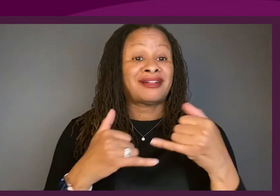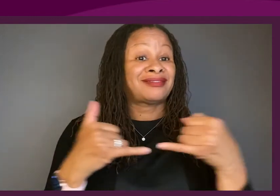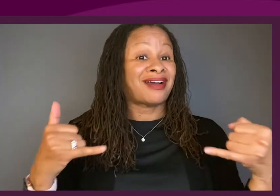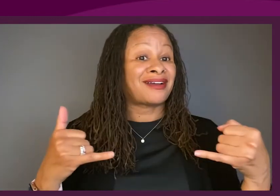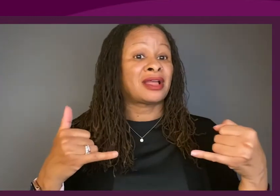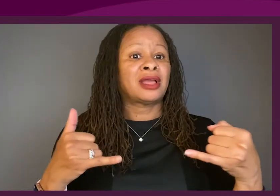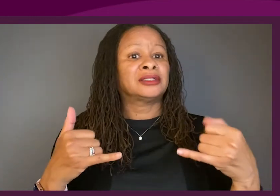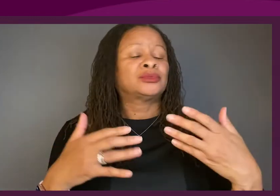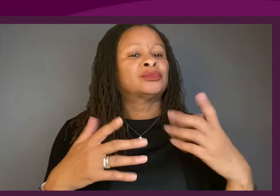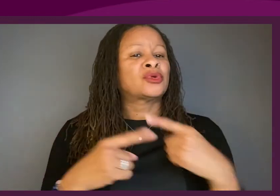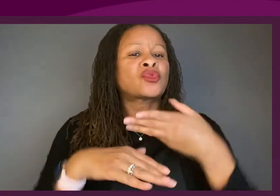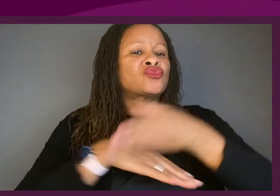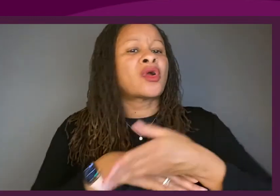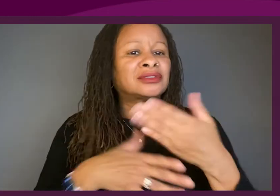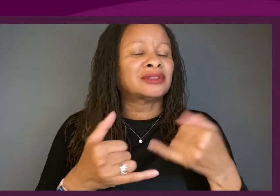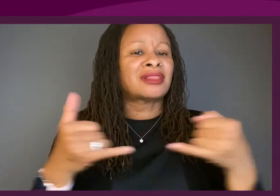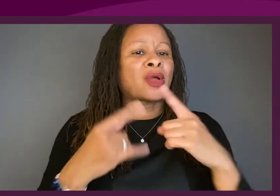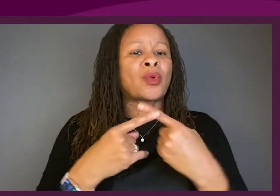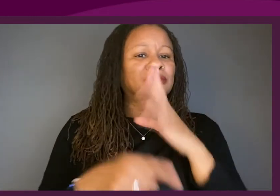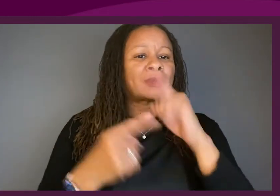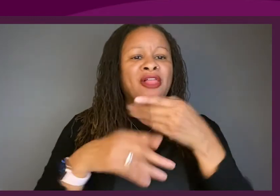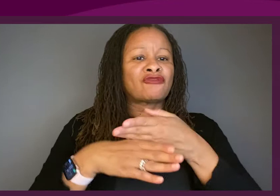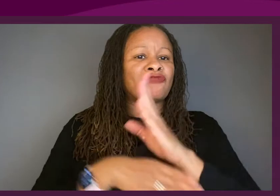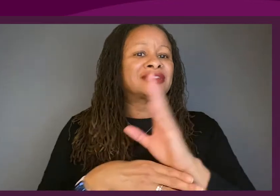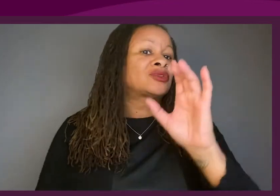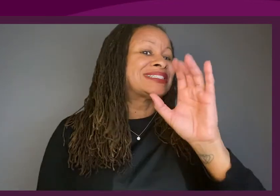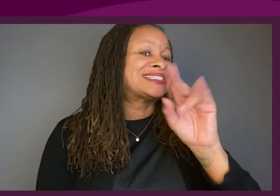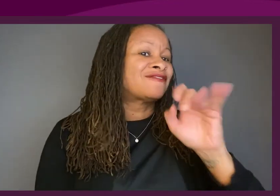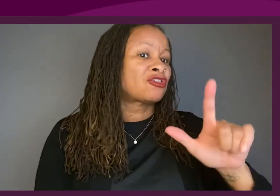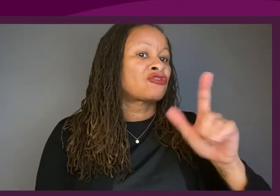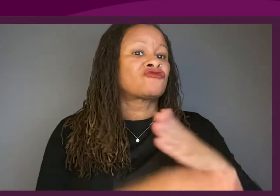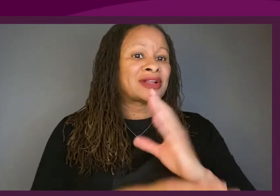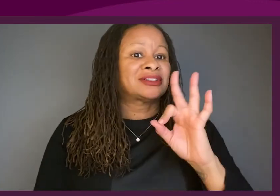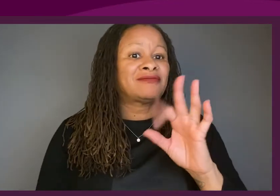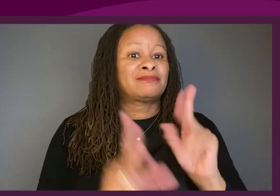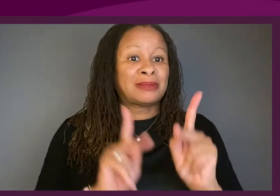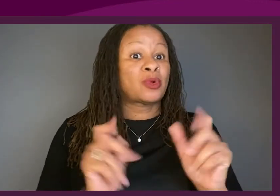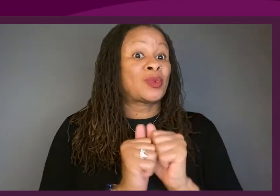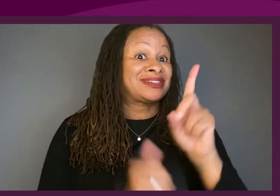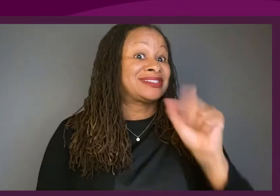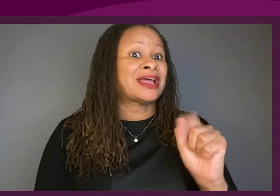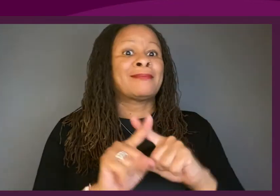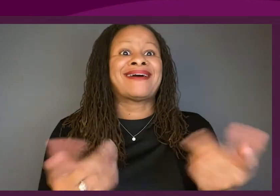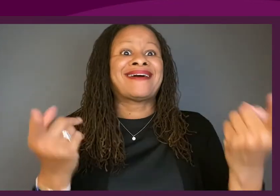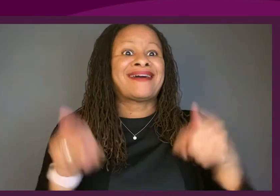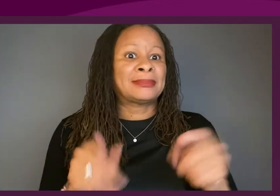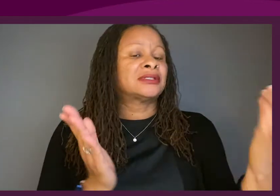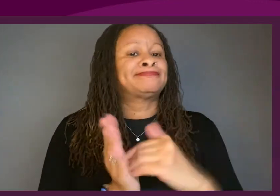people with disabilities, and yet this happens again and again and again.